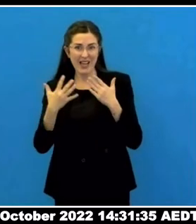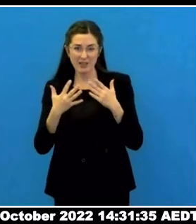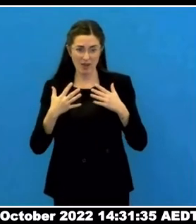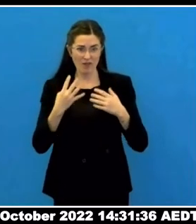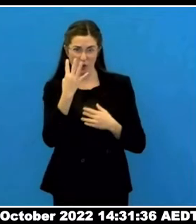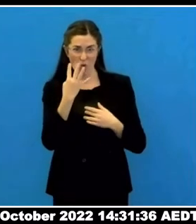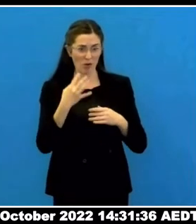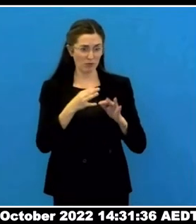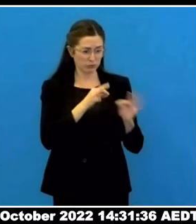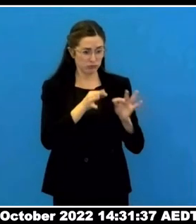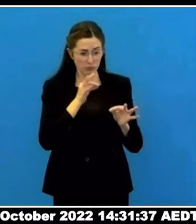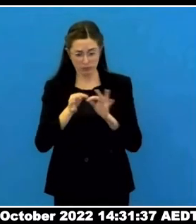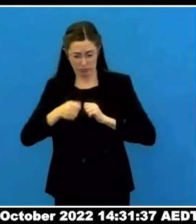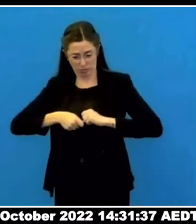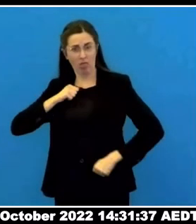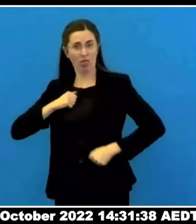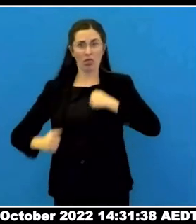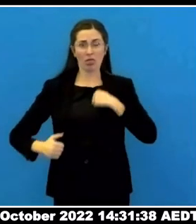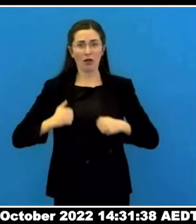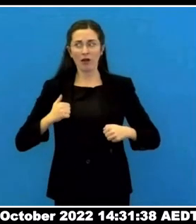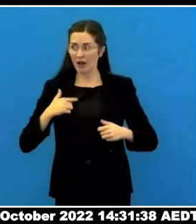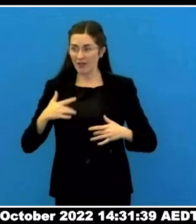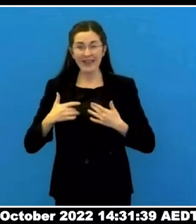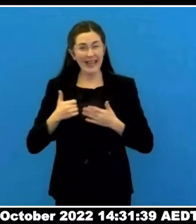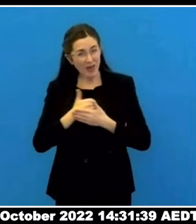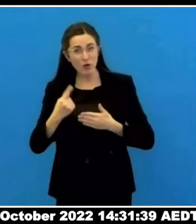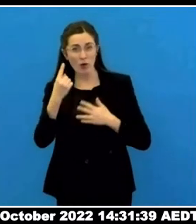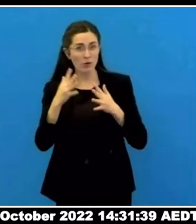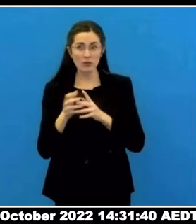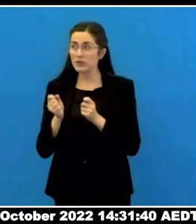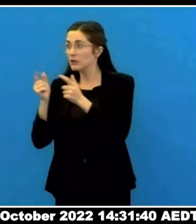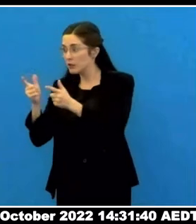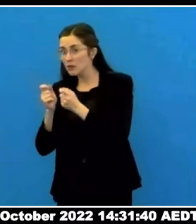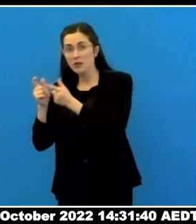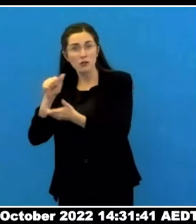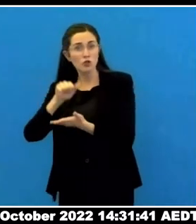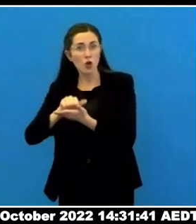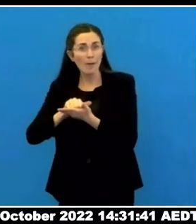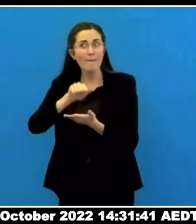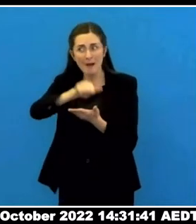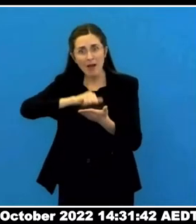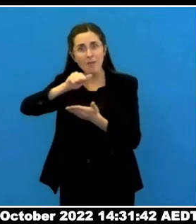four pieces of clothing a day, and I feel like I need to go every week and buy these clothes.